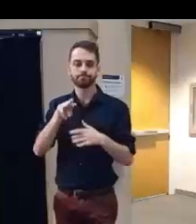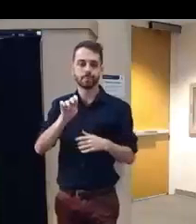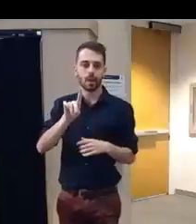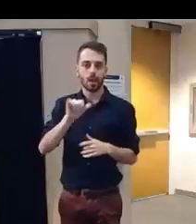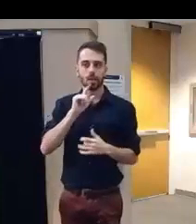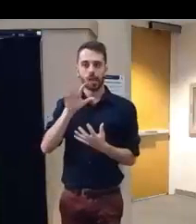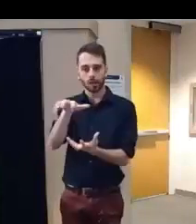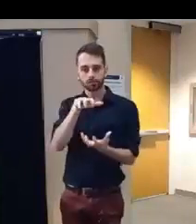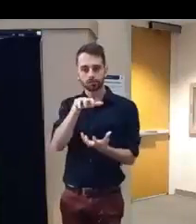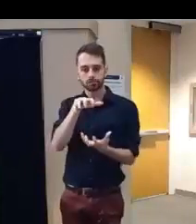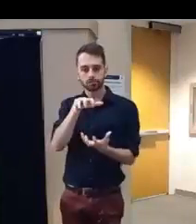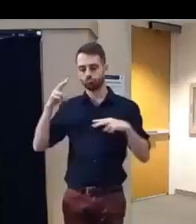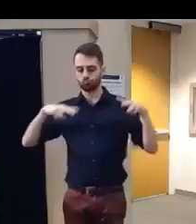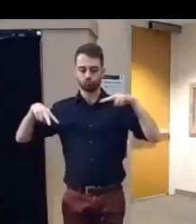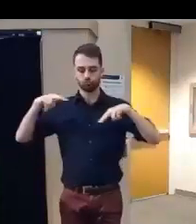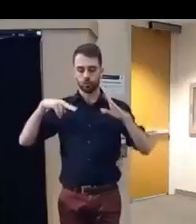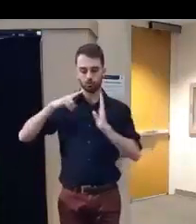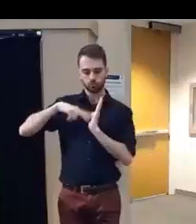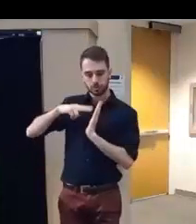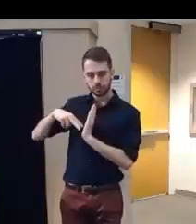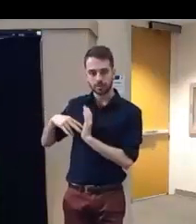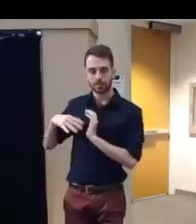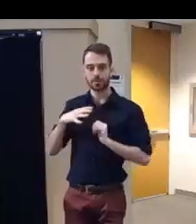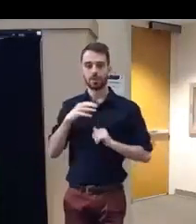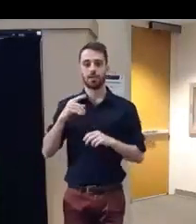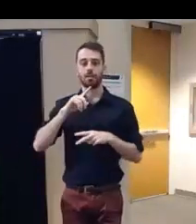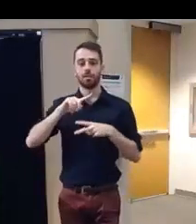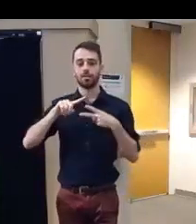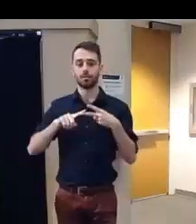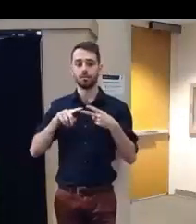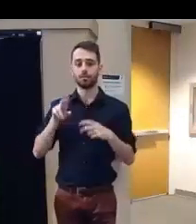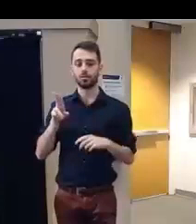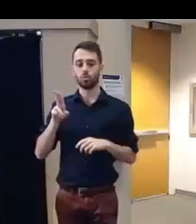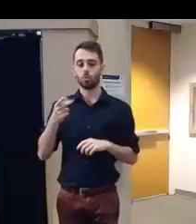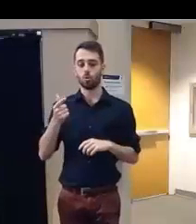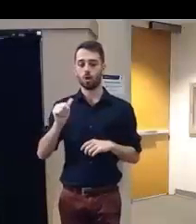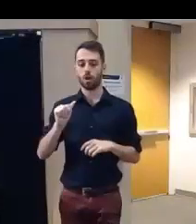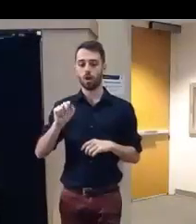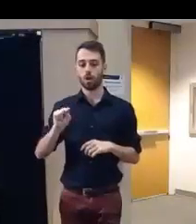tour of um the ganondagan historic site and this is just kind of what some of the overall goals